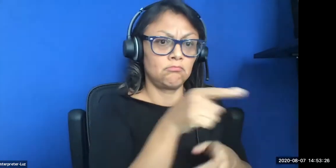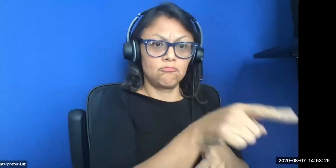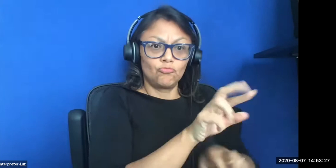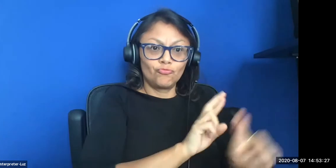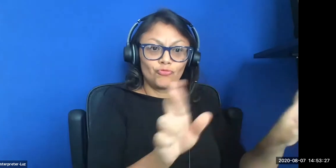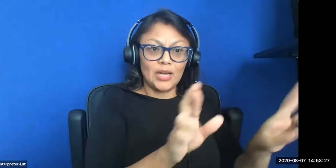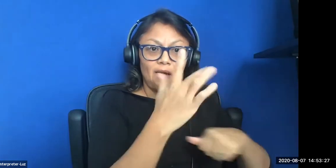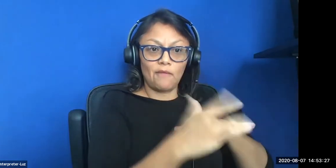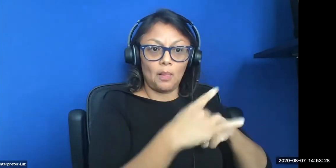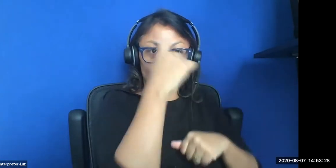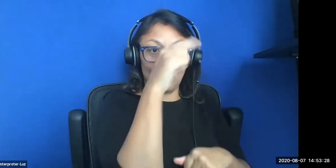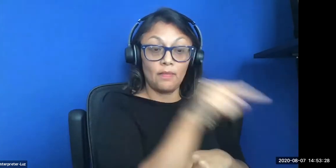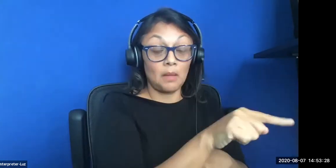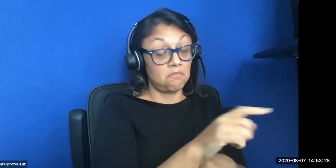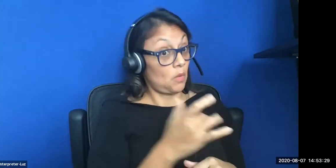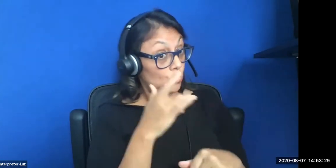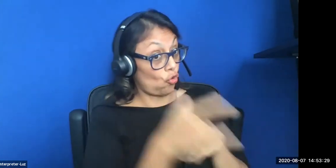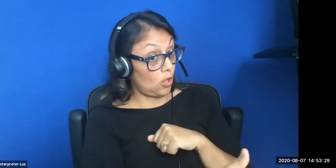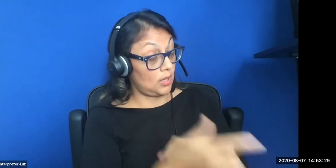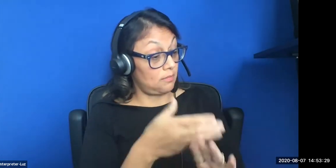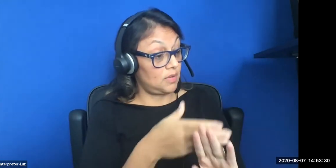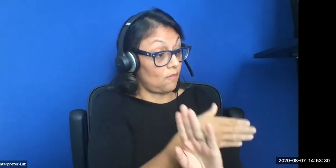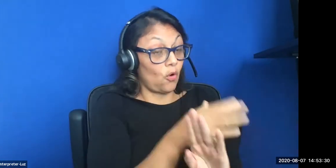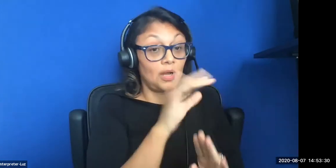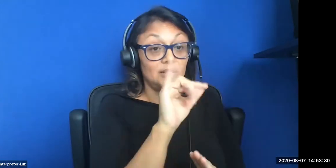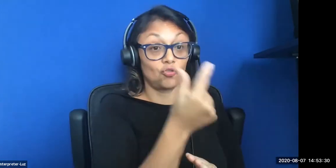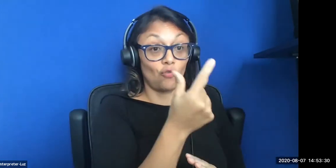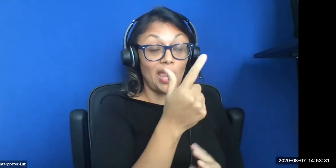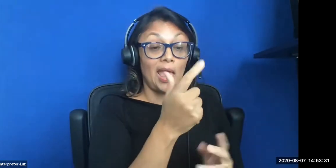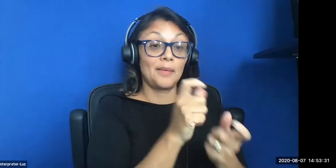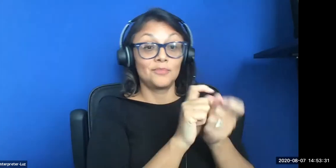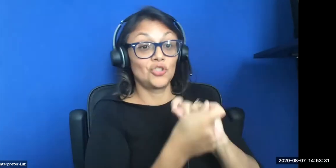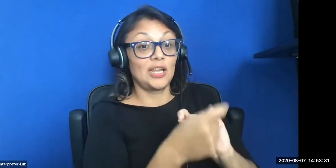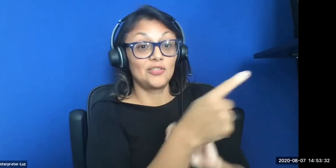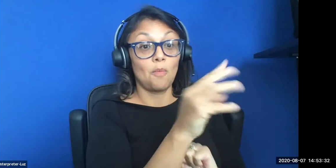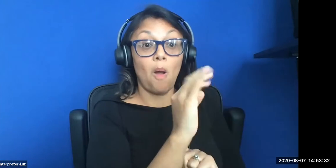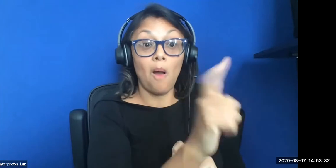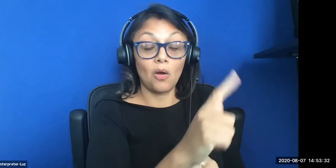Channelle Charest: And that was pretty early on, it was before Instagram has kind of changed their model before doordash had made some of their concessions.